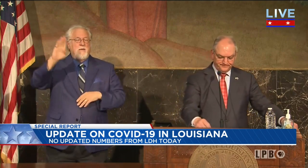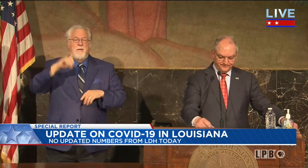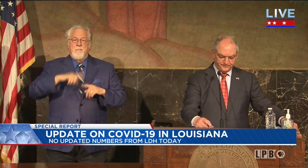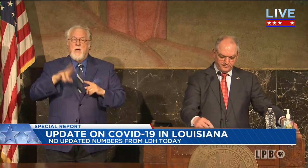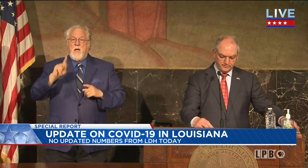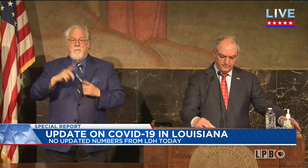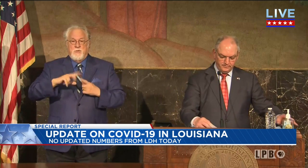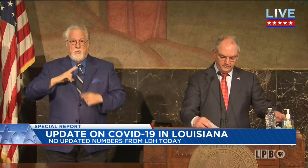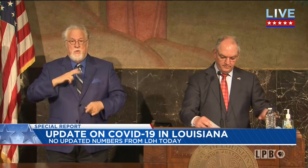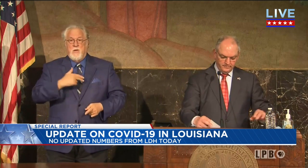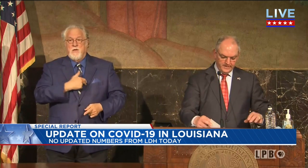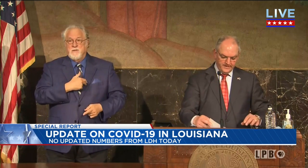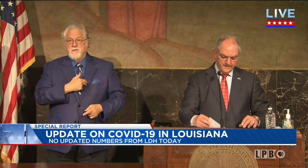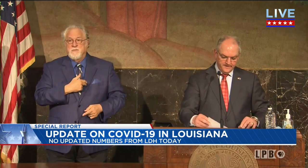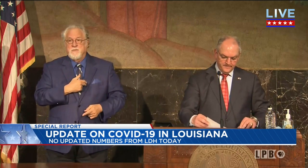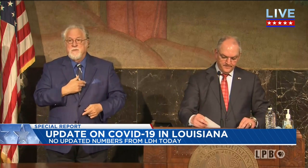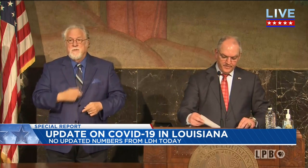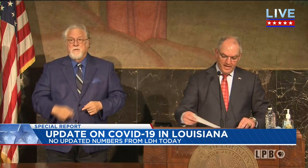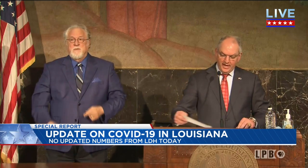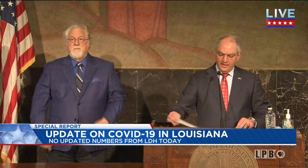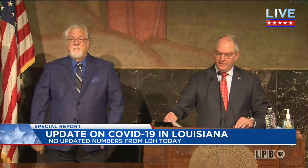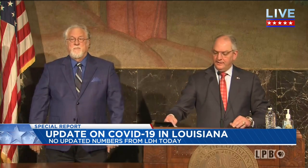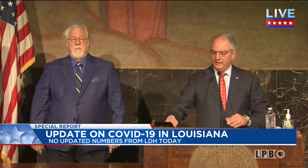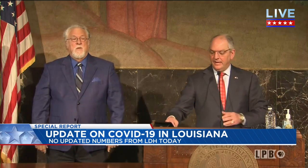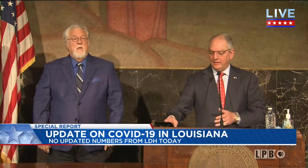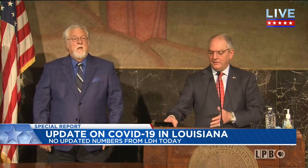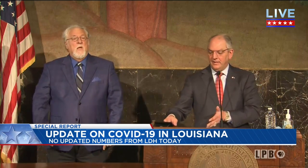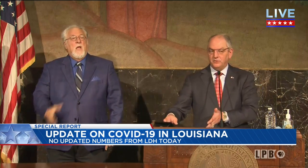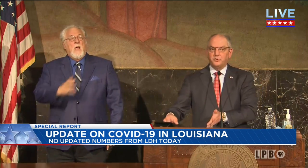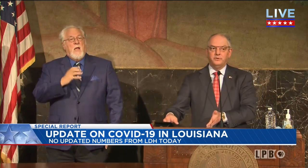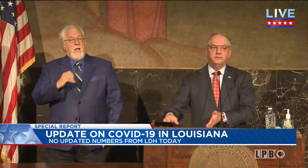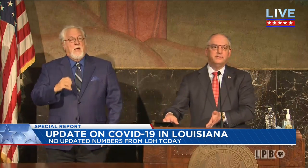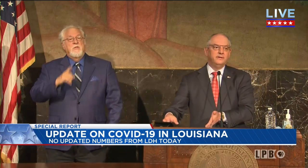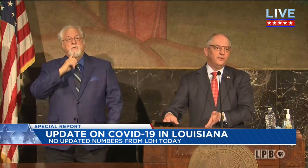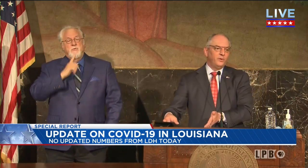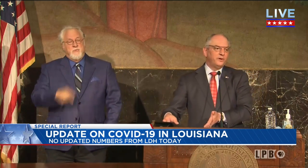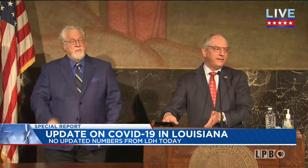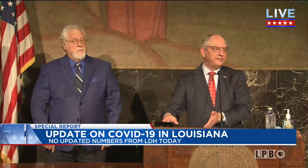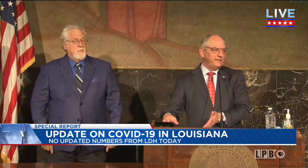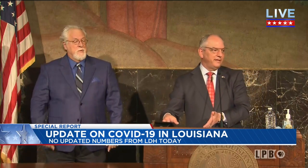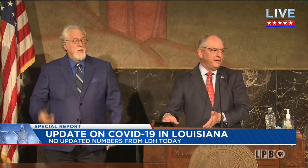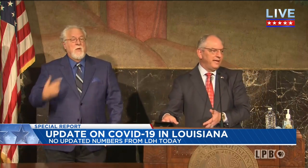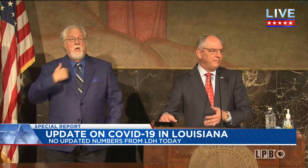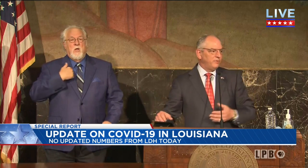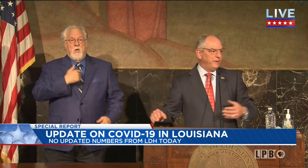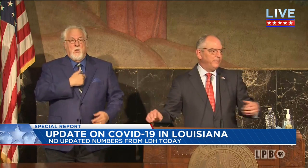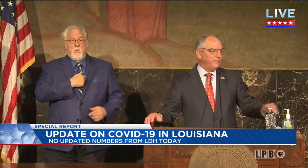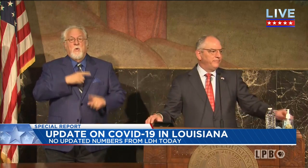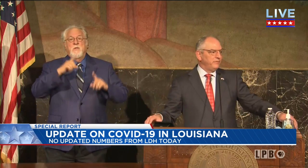IF WE DO THESE THINGS WE CAN EASE RESTRICTIONS AND NOT HAVE CASES SPIKE.